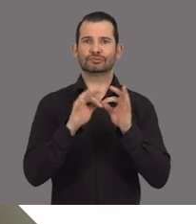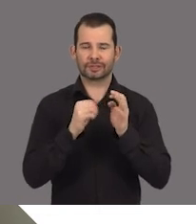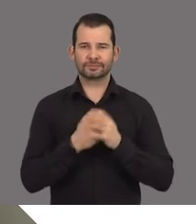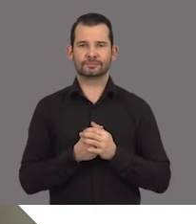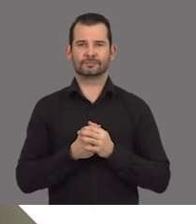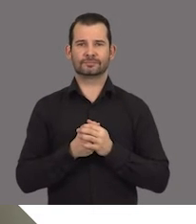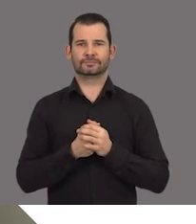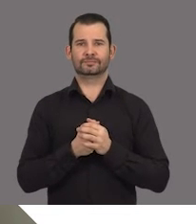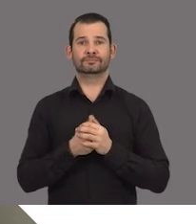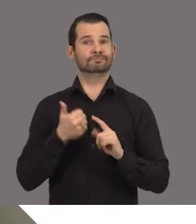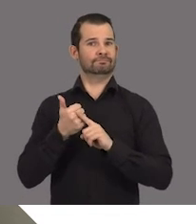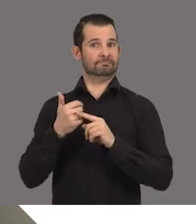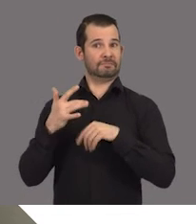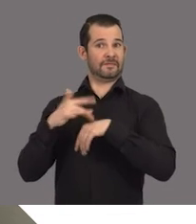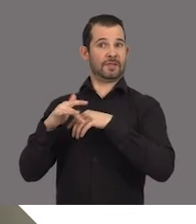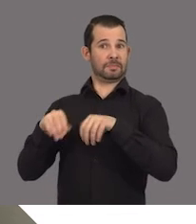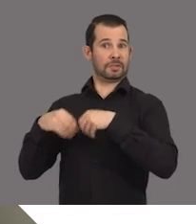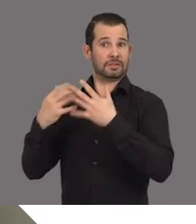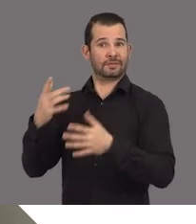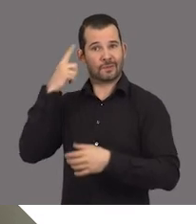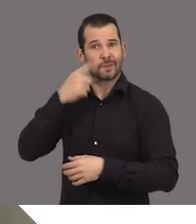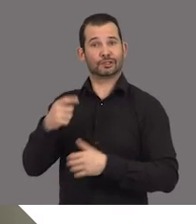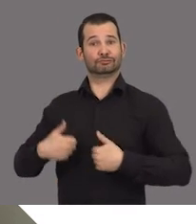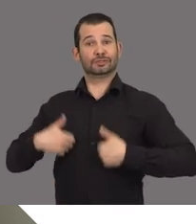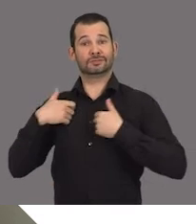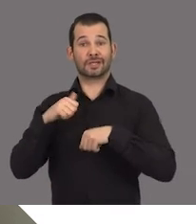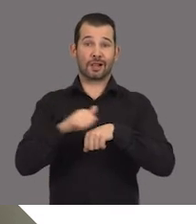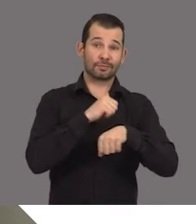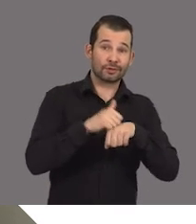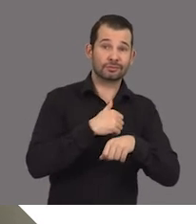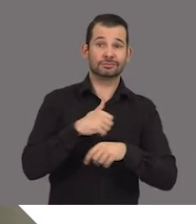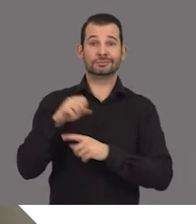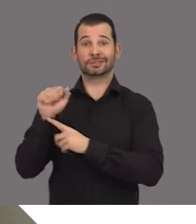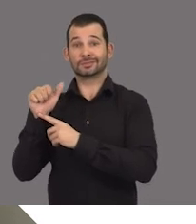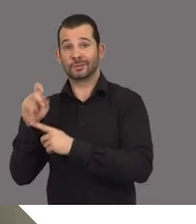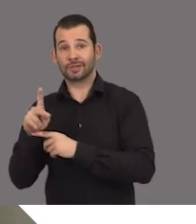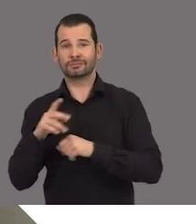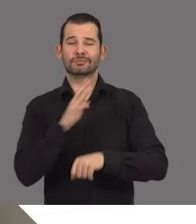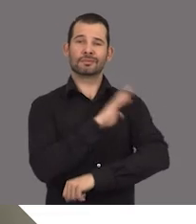It is available to residents of Alberta, Saskatchewan, Manitoba, Ontario,